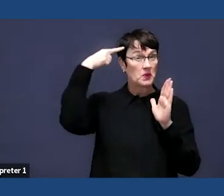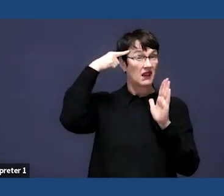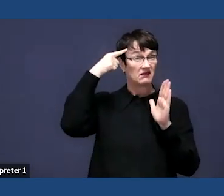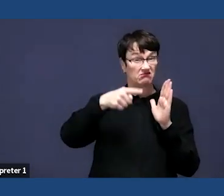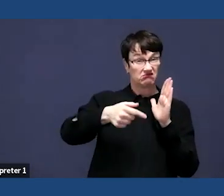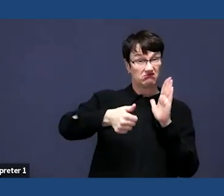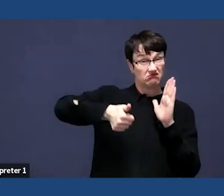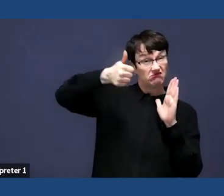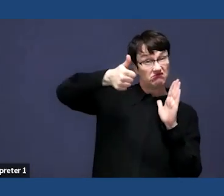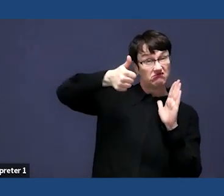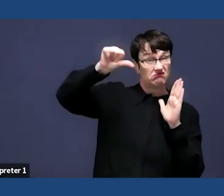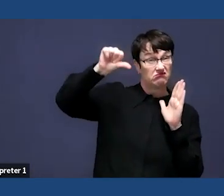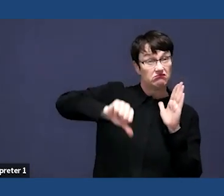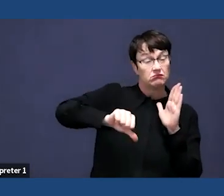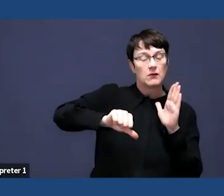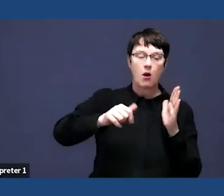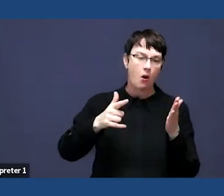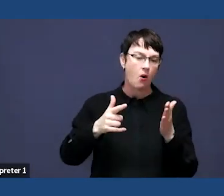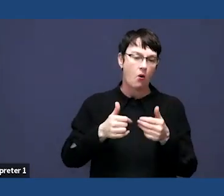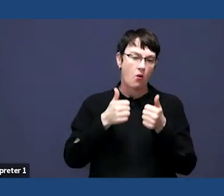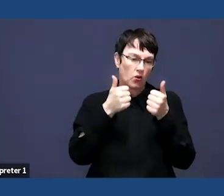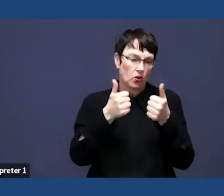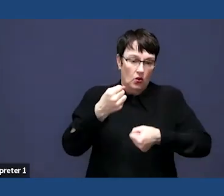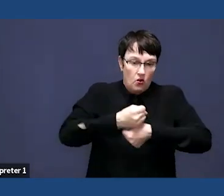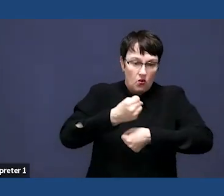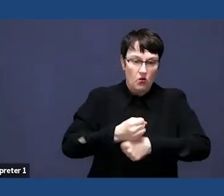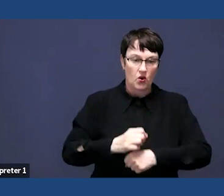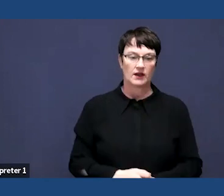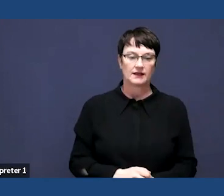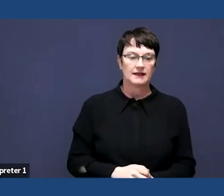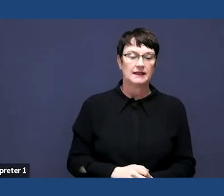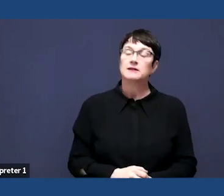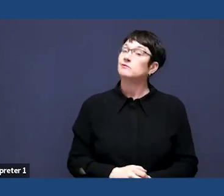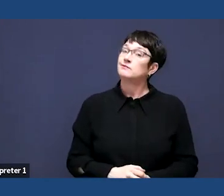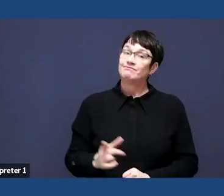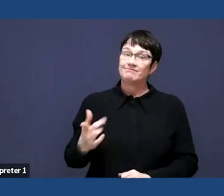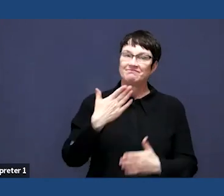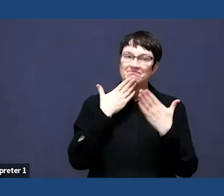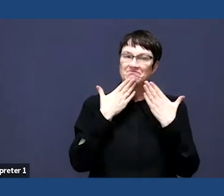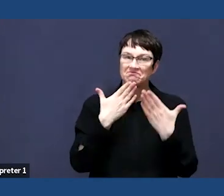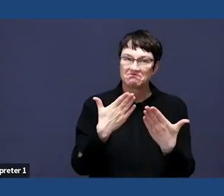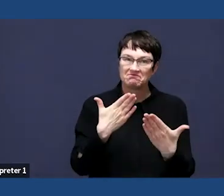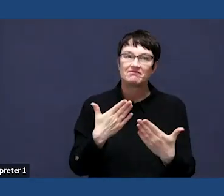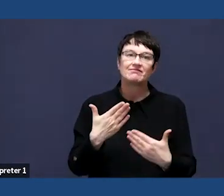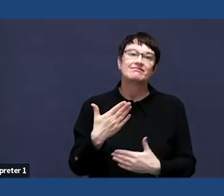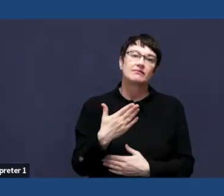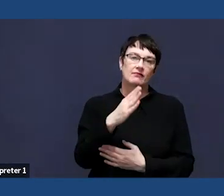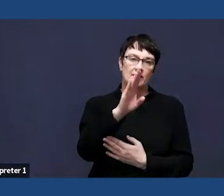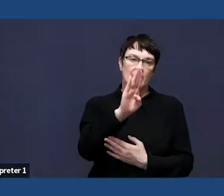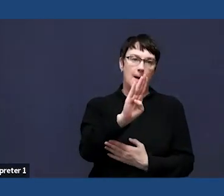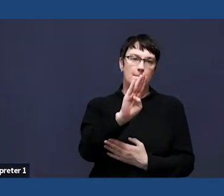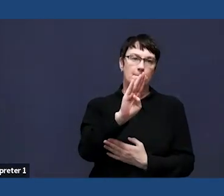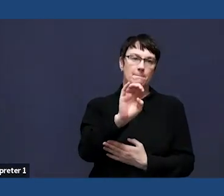Thank you to UNITAR, G3ict and the global initiative for organizing this conversation.